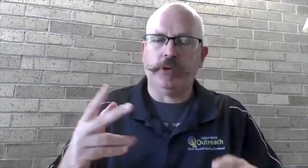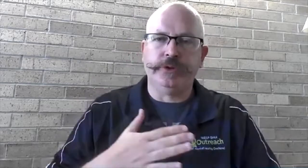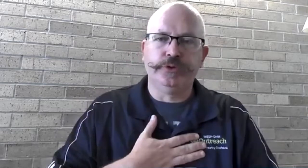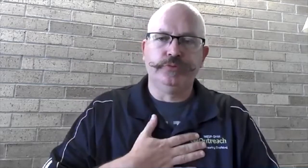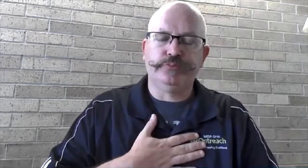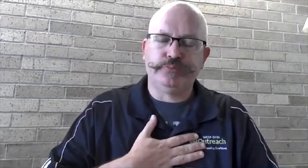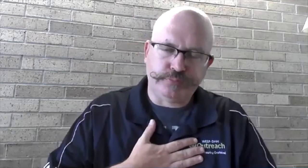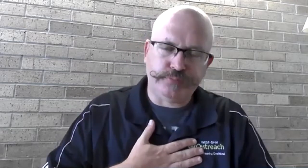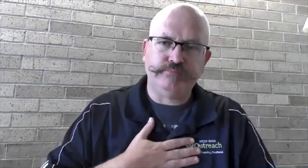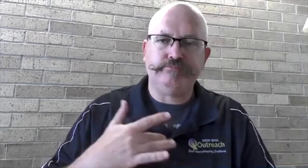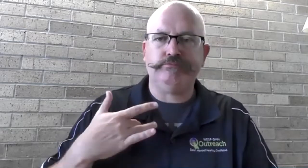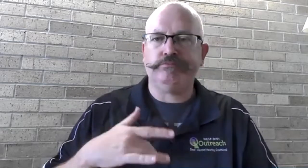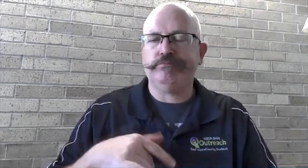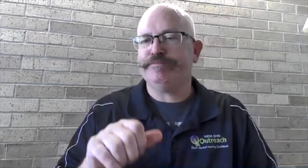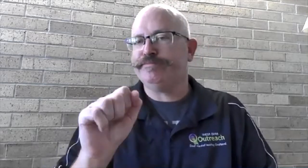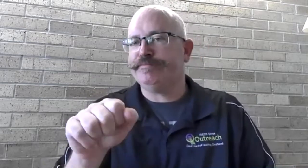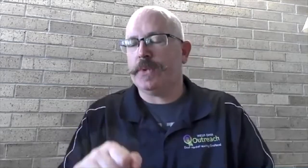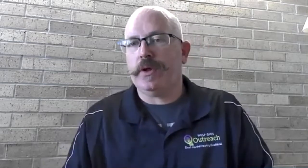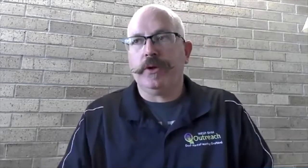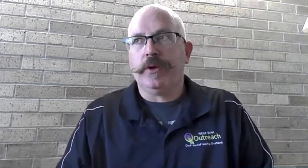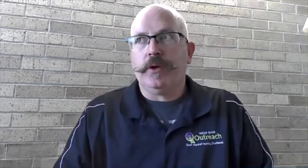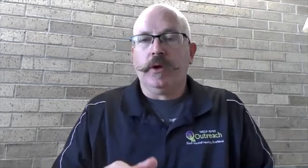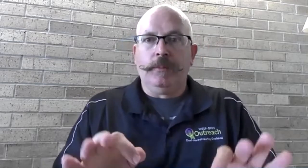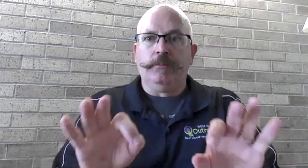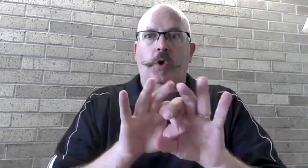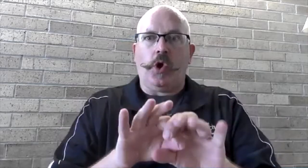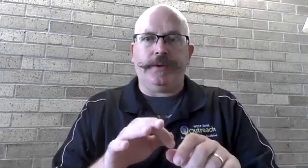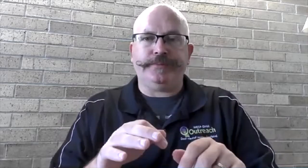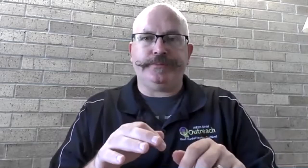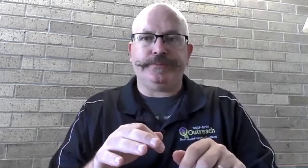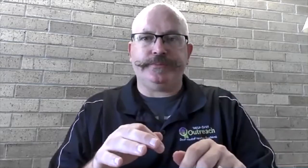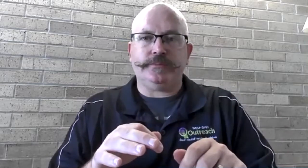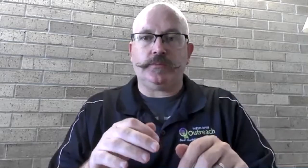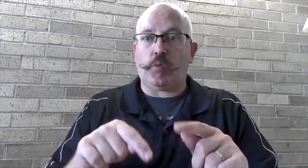It's something we don't like to think about but unfortunately, it's the world that we live in.